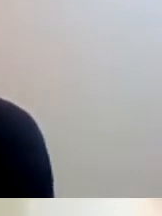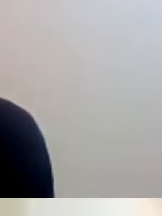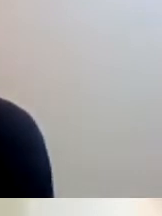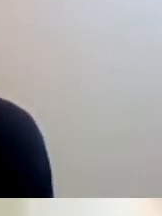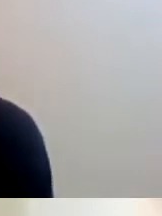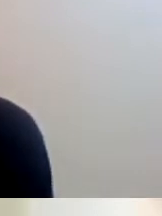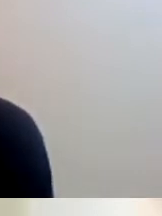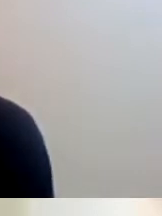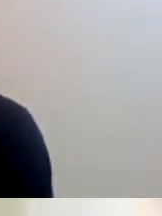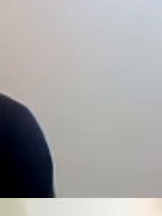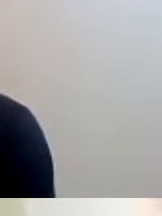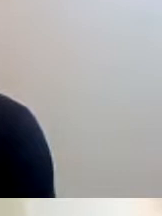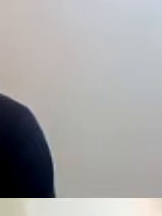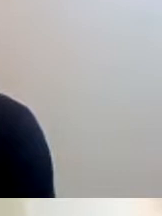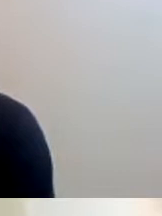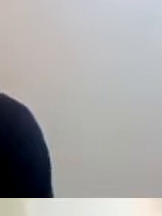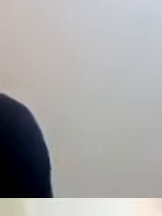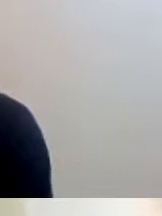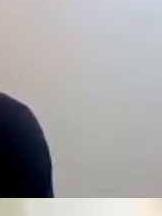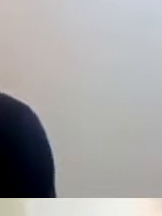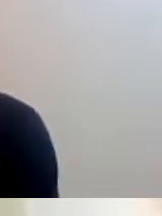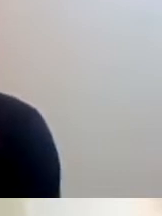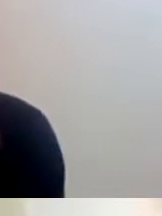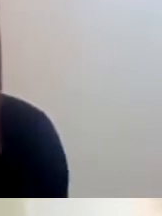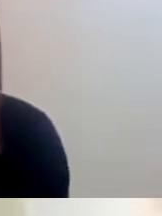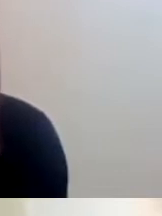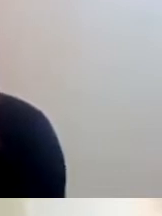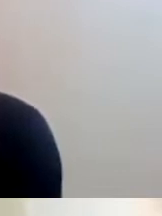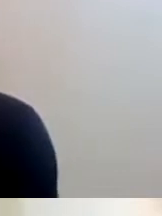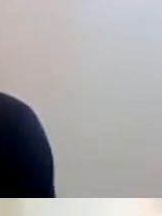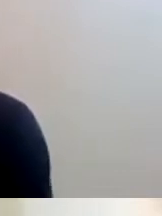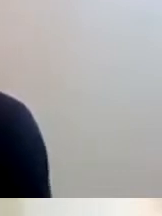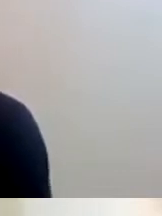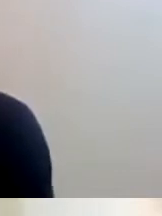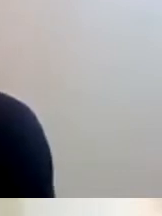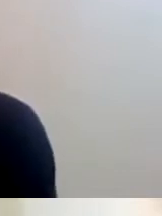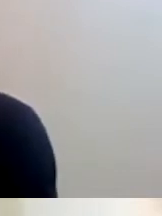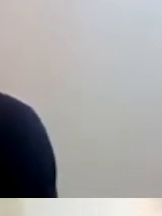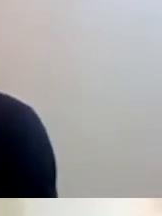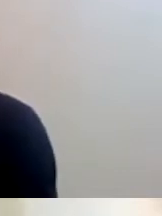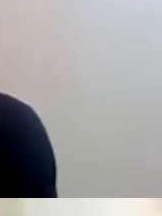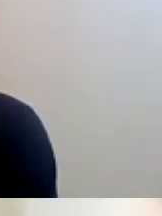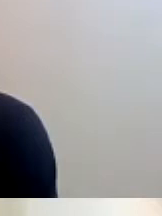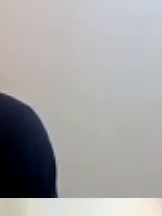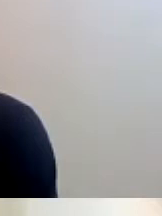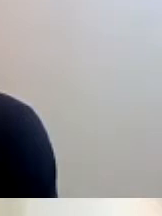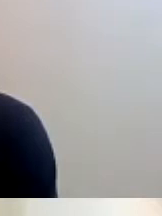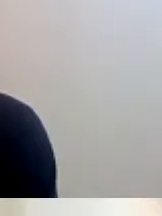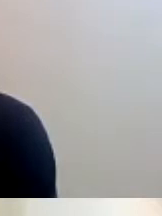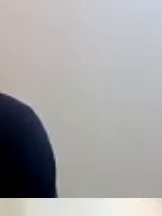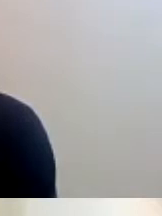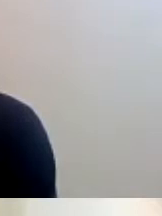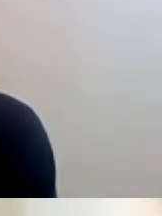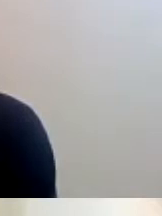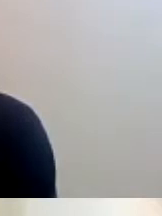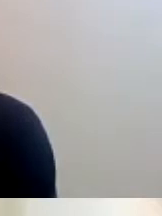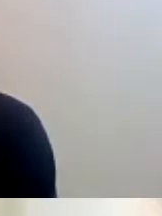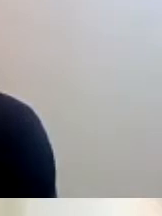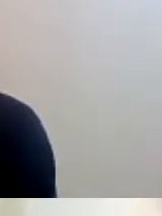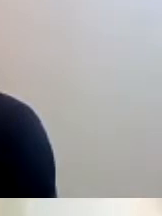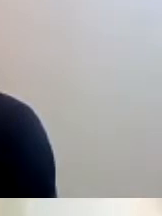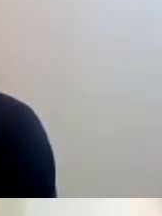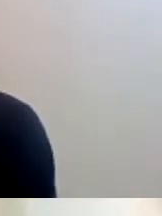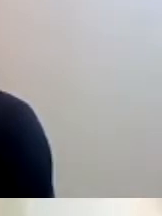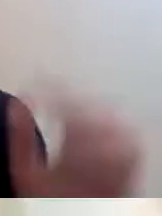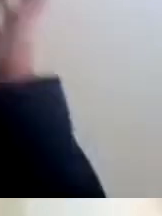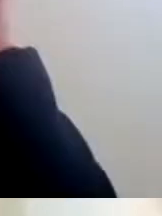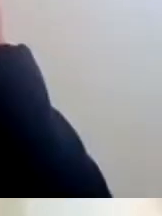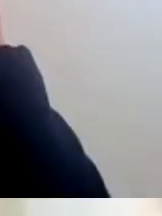to talk it over with collaborators, but it is something we update every year. It's something we could consider. It's tangentially related because the way you count things and estimate them are going to affect your product. Definitely